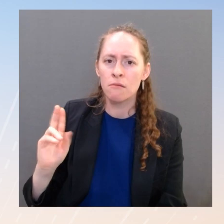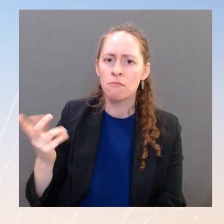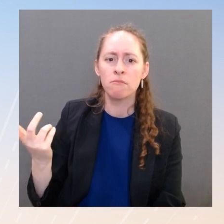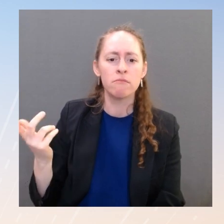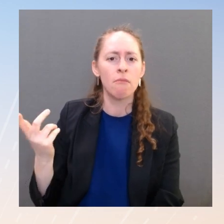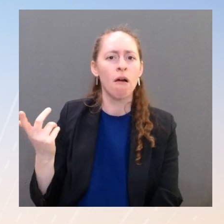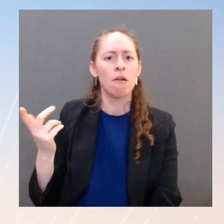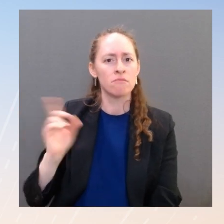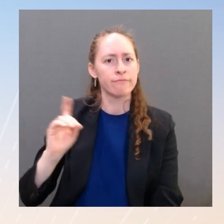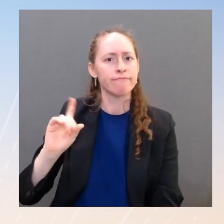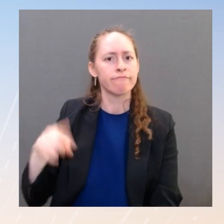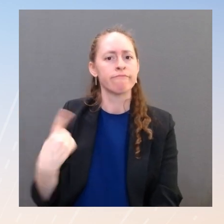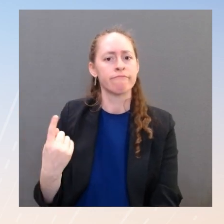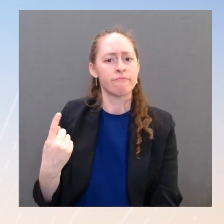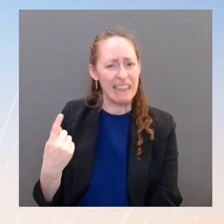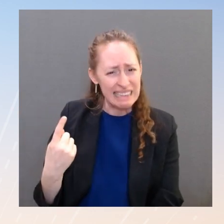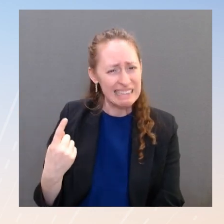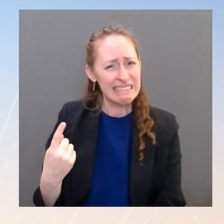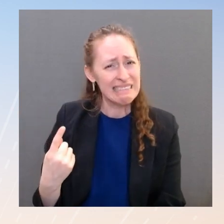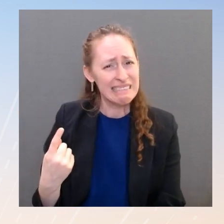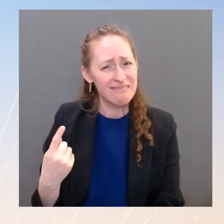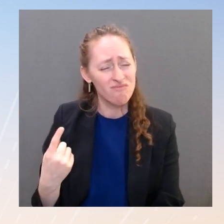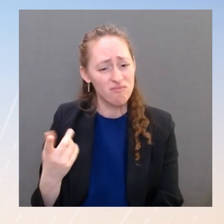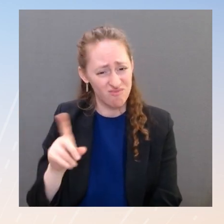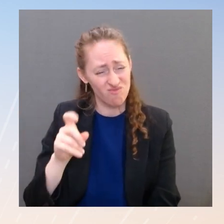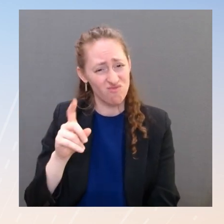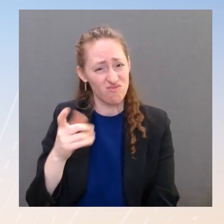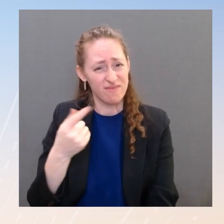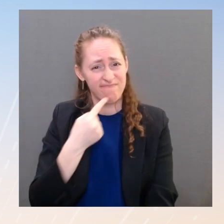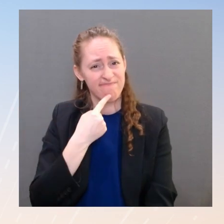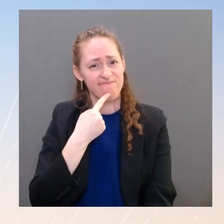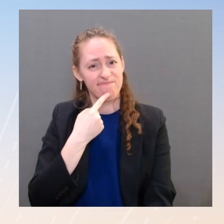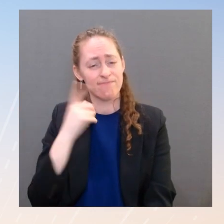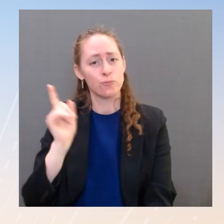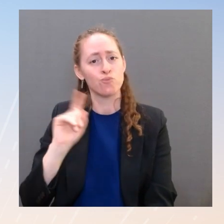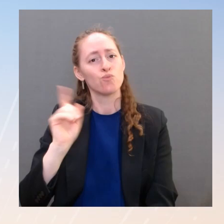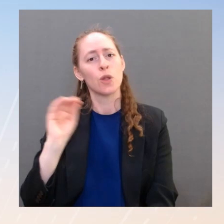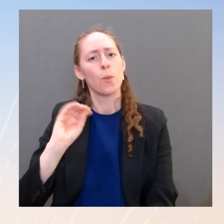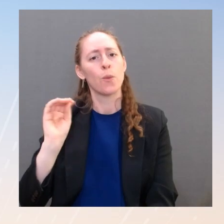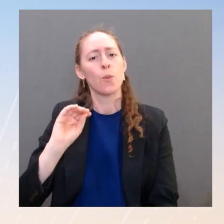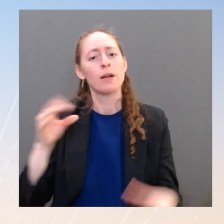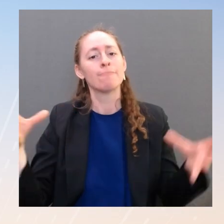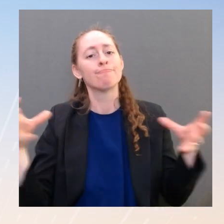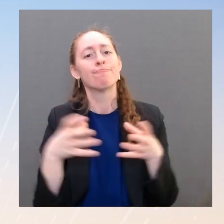not only to Americans, but to Ukrainians and the Ukrainian President? Ms. Psaki: Well, I believe her office spoke to this already.